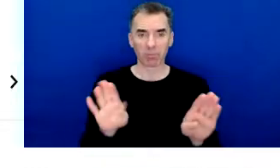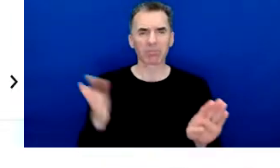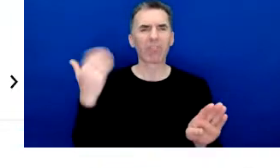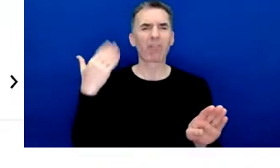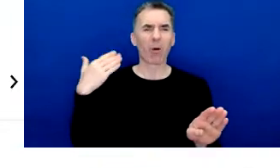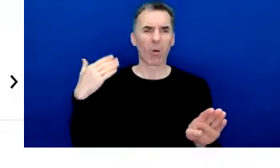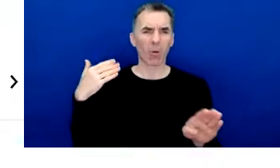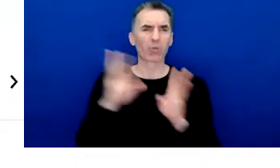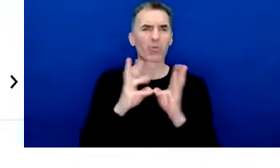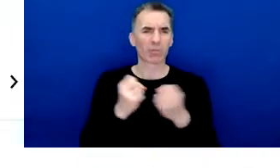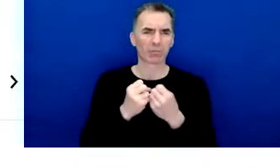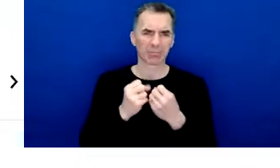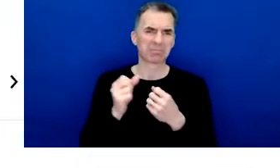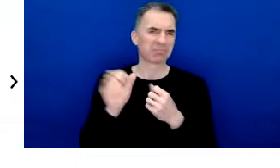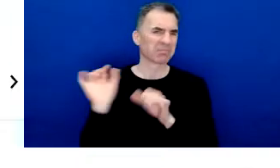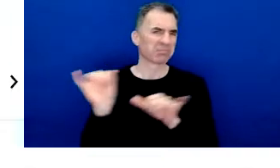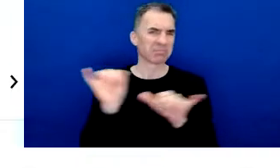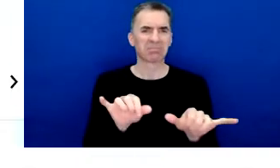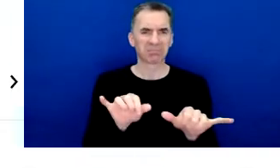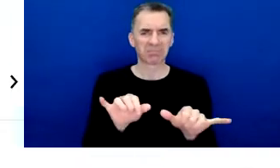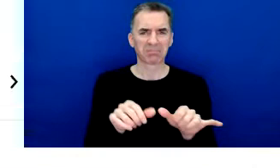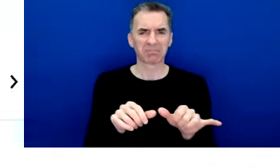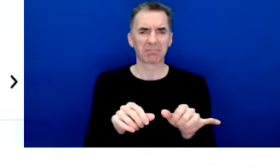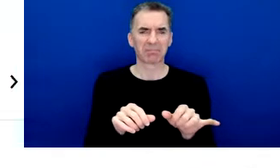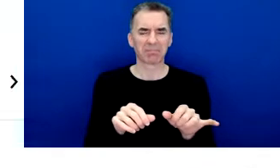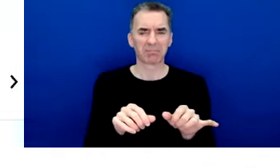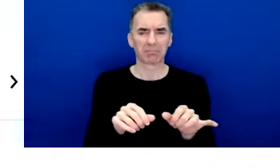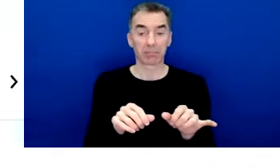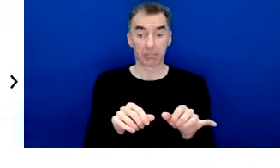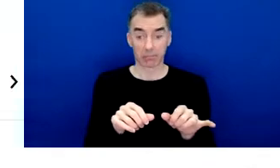If you were here, you can did somebody put the Jamboard link in the chat yet?